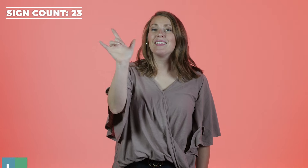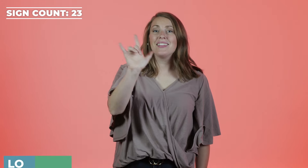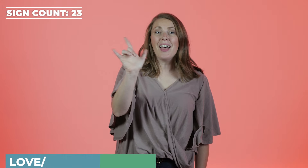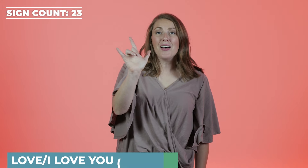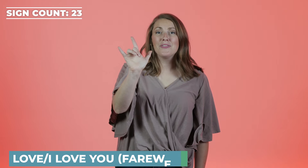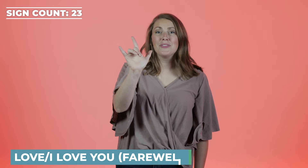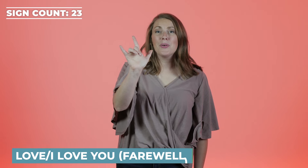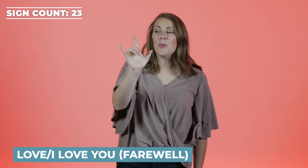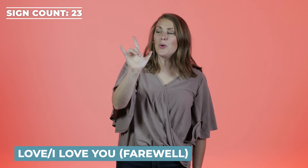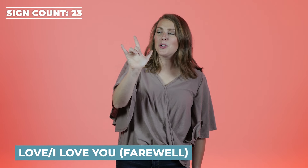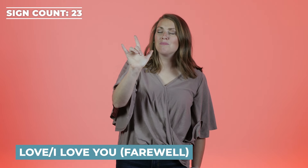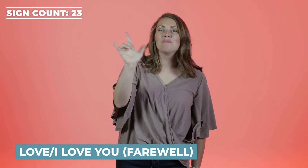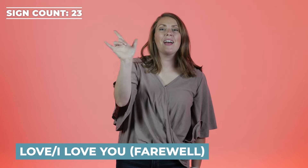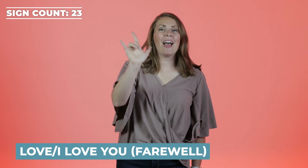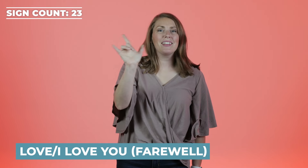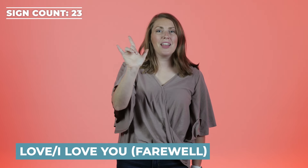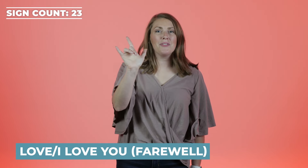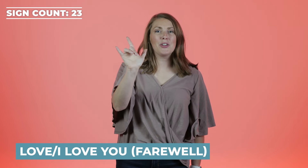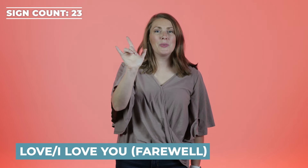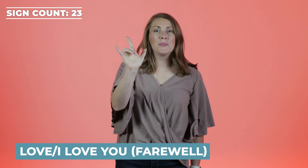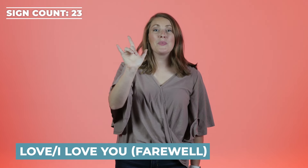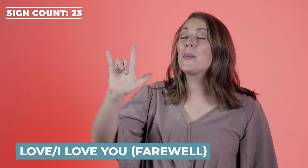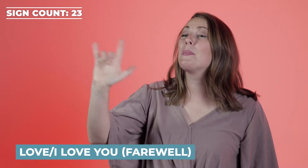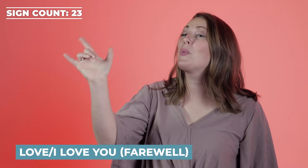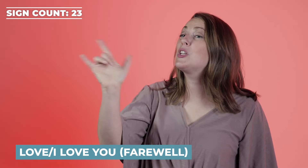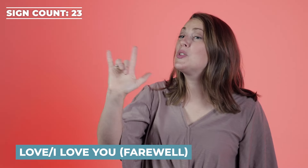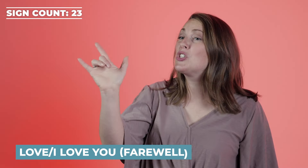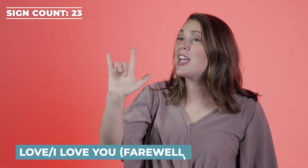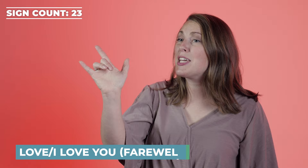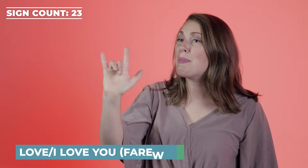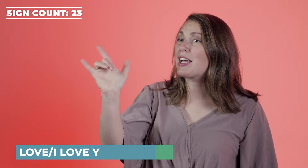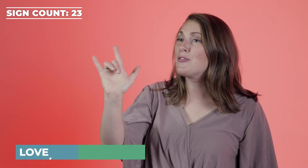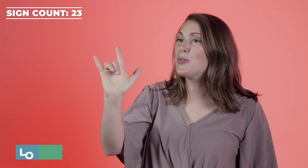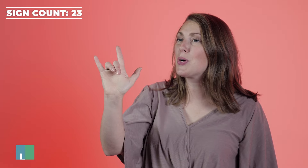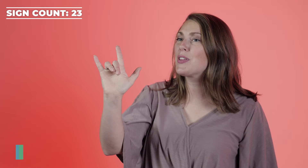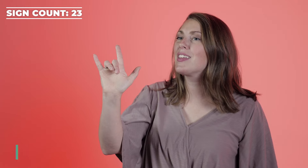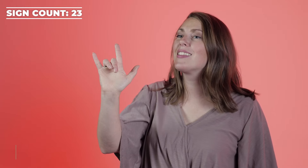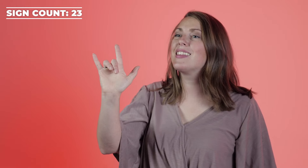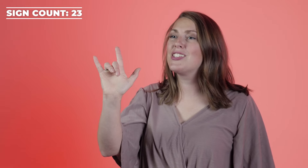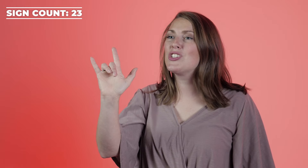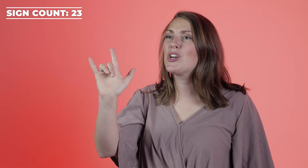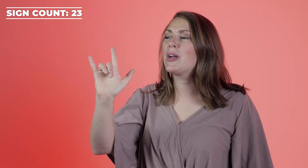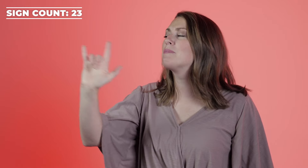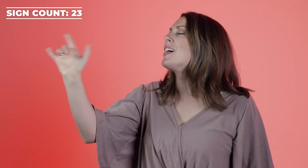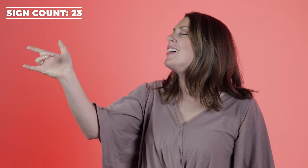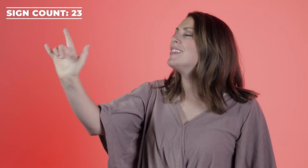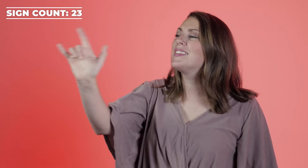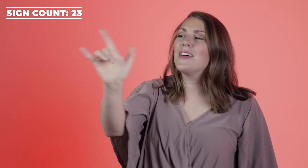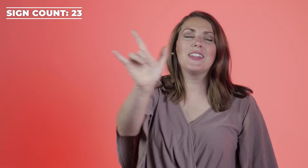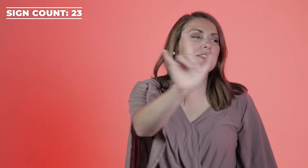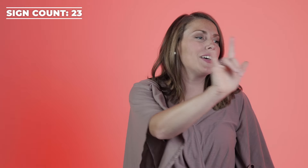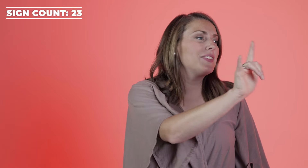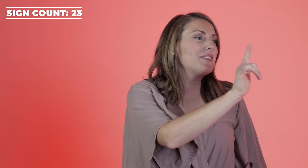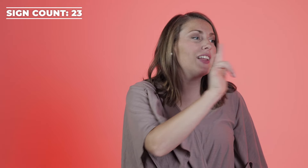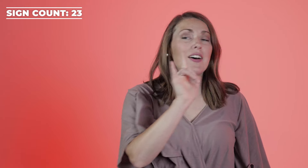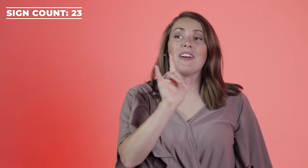love or I love you. But when you shake it back and forth. This is showing love, love, love, love, love.